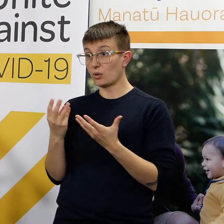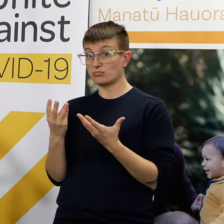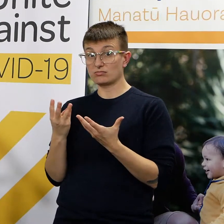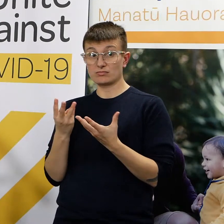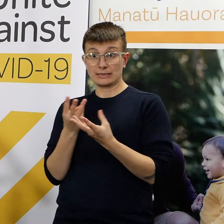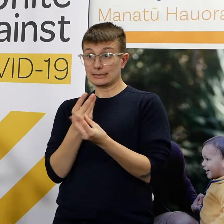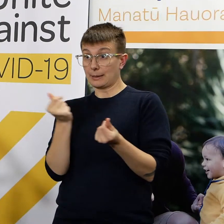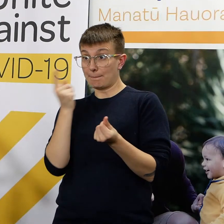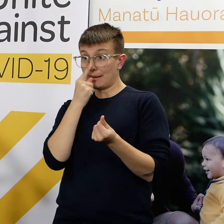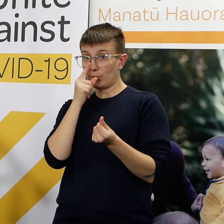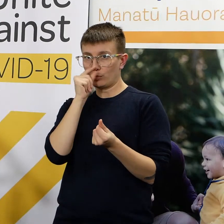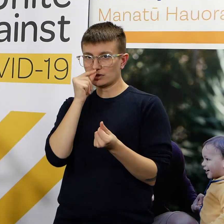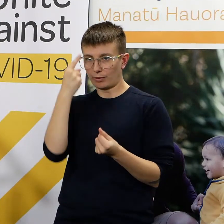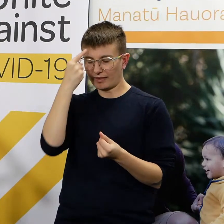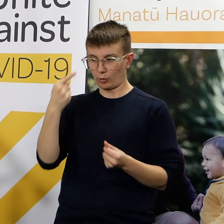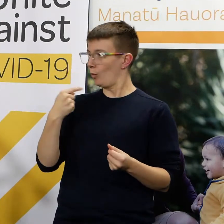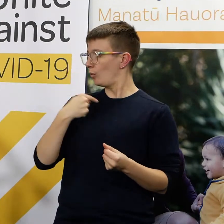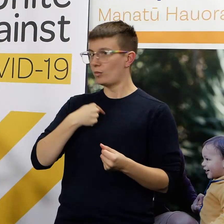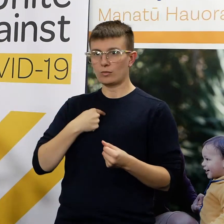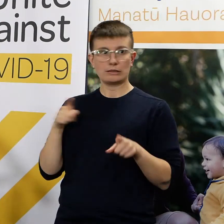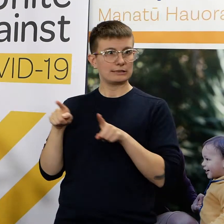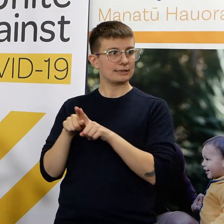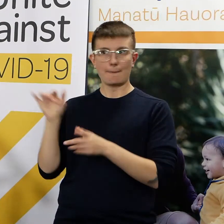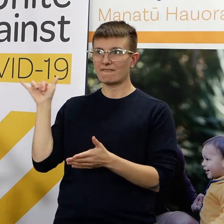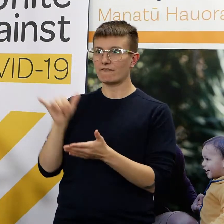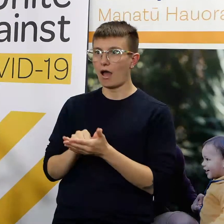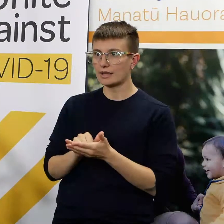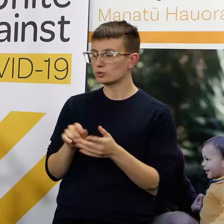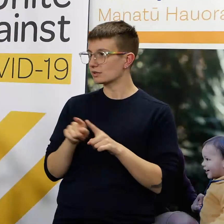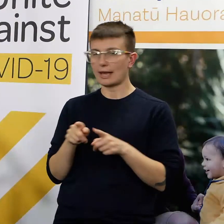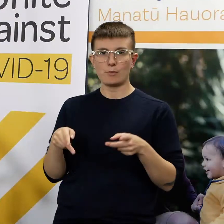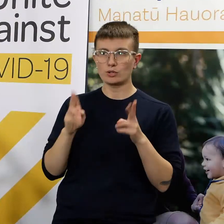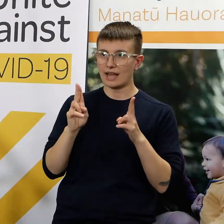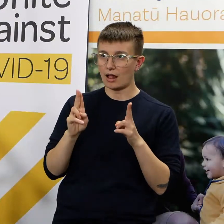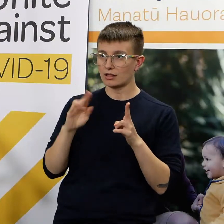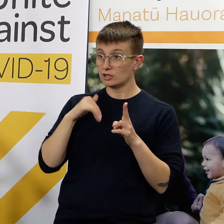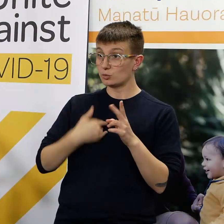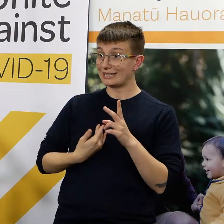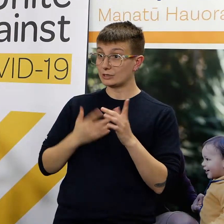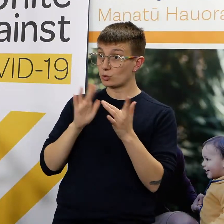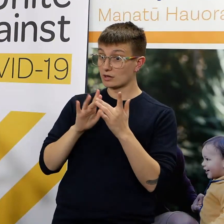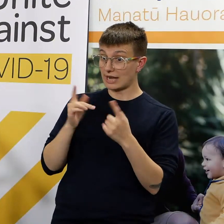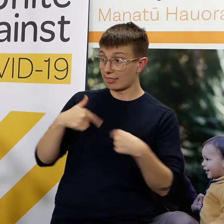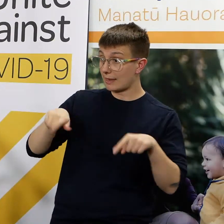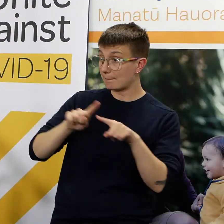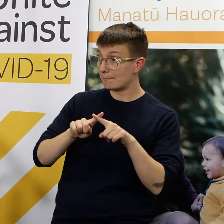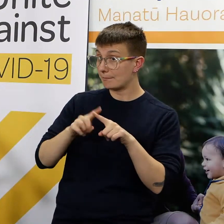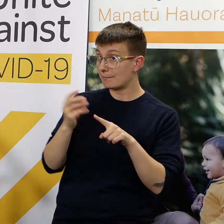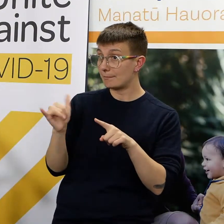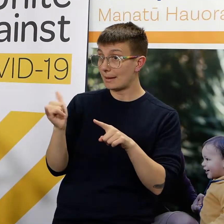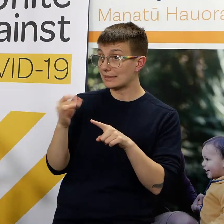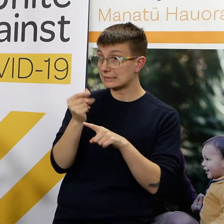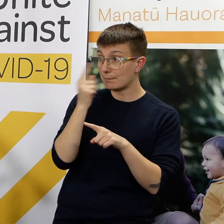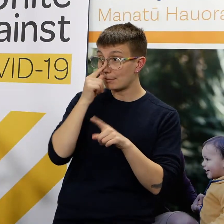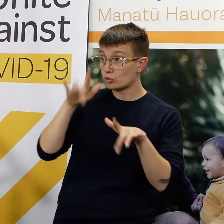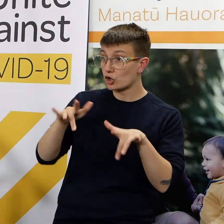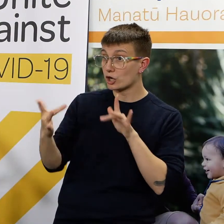and they'll need to get in touch? It's the Novatel Ellerslie is the facility they were in. Everybody who is currently in the facility